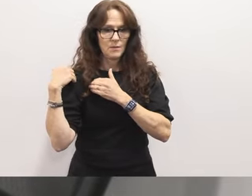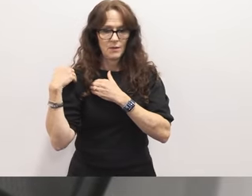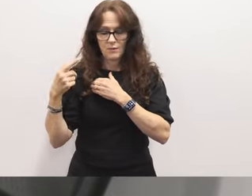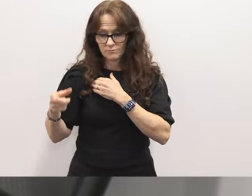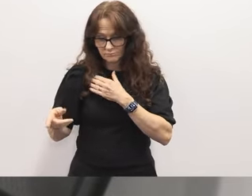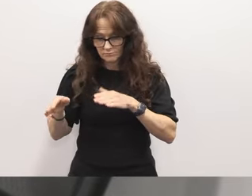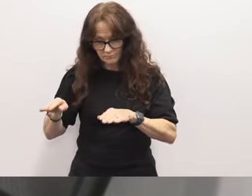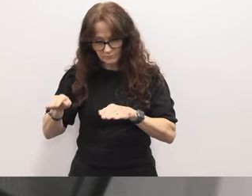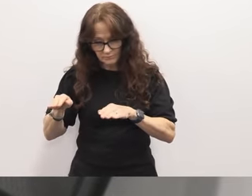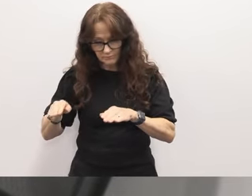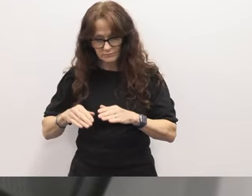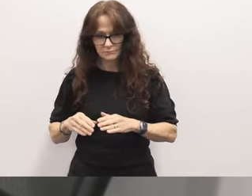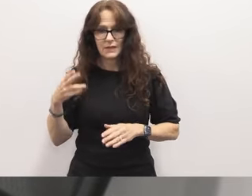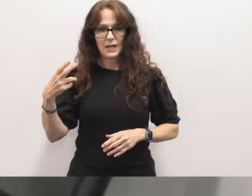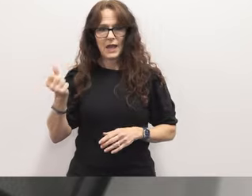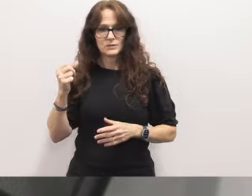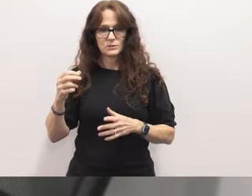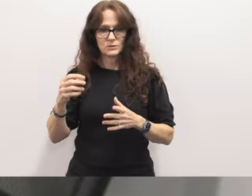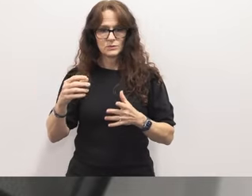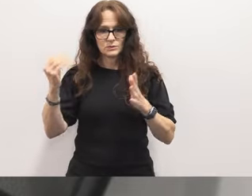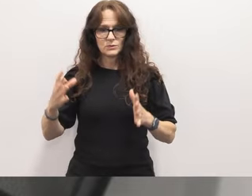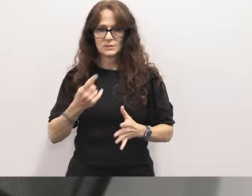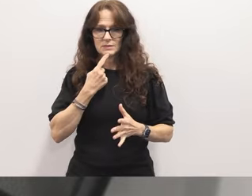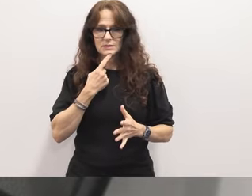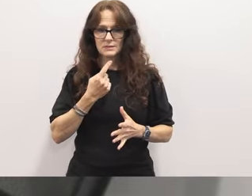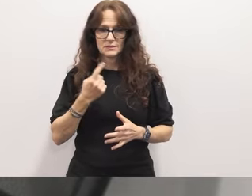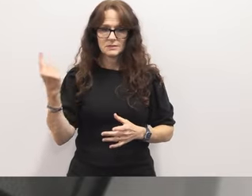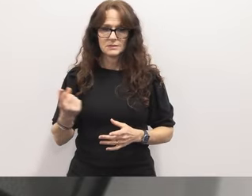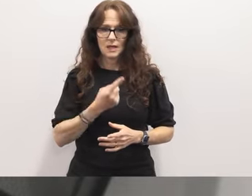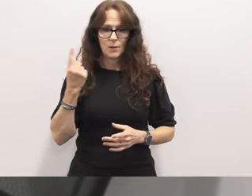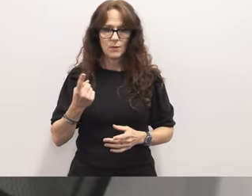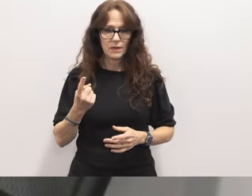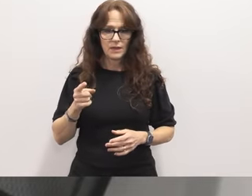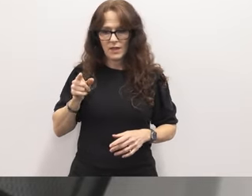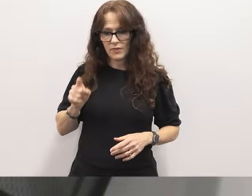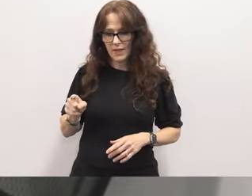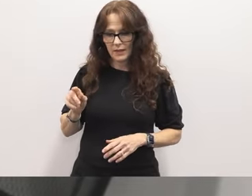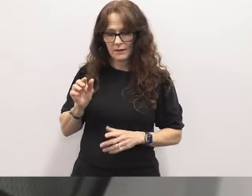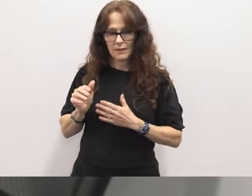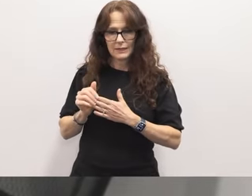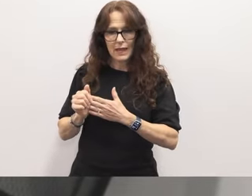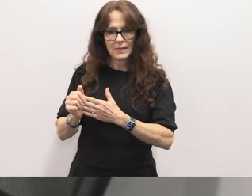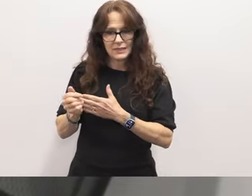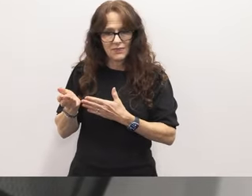Kind of like what our high school students said. You know, they have someone there kind of guiding them.